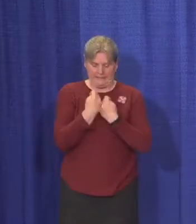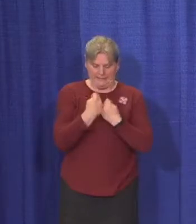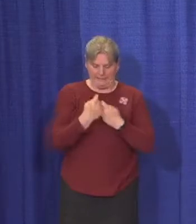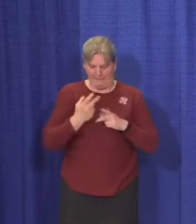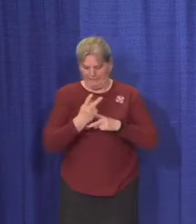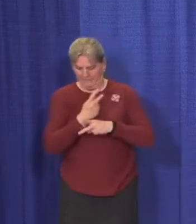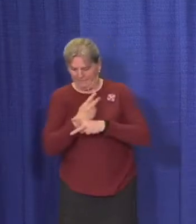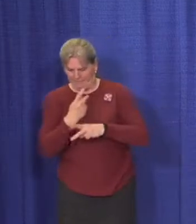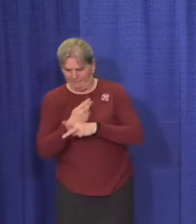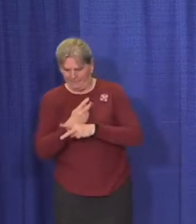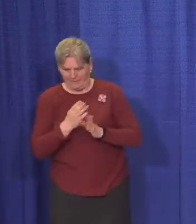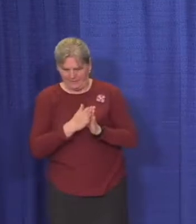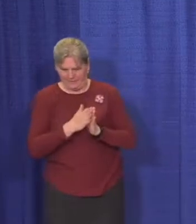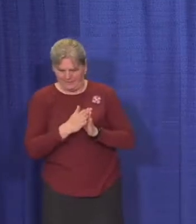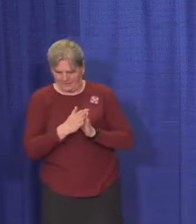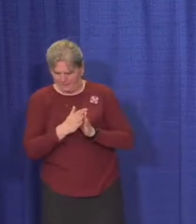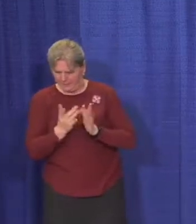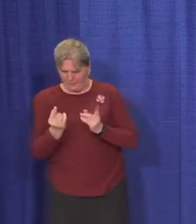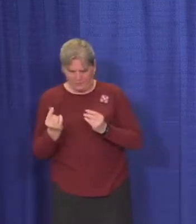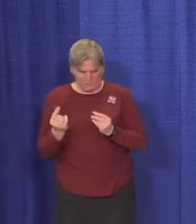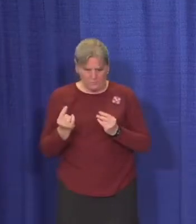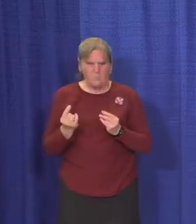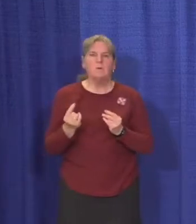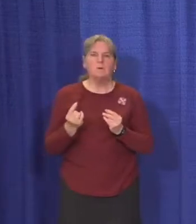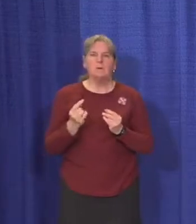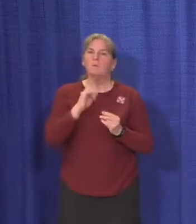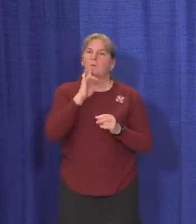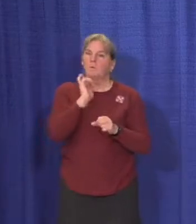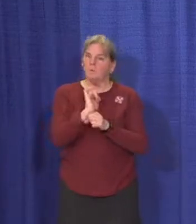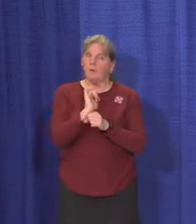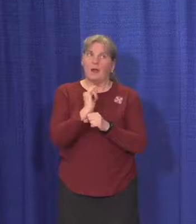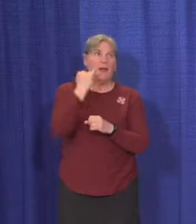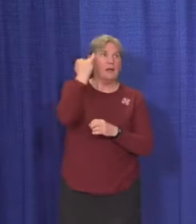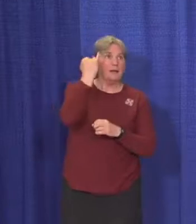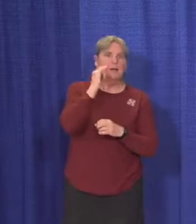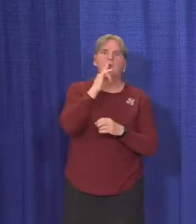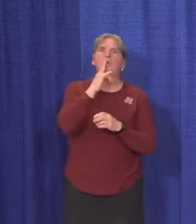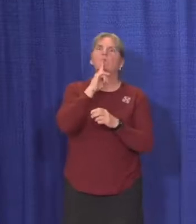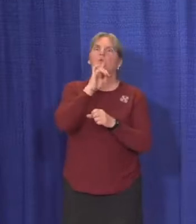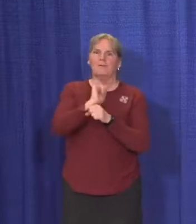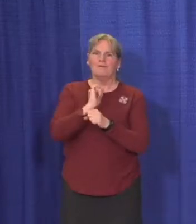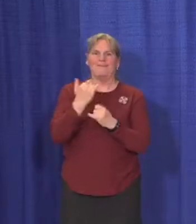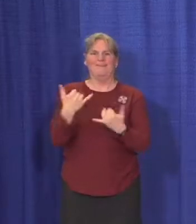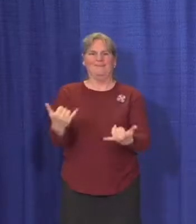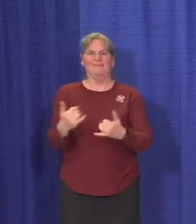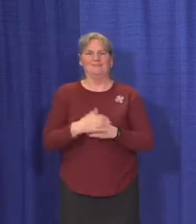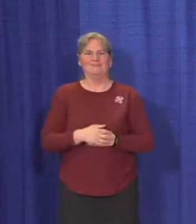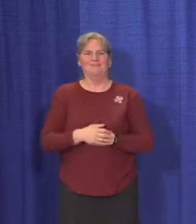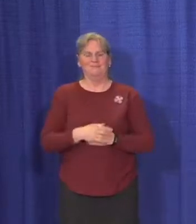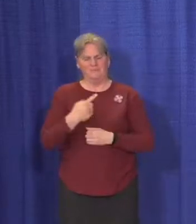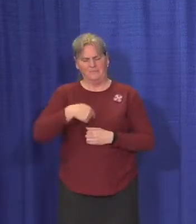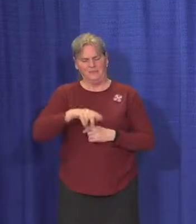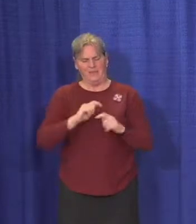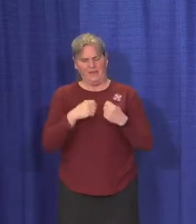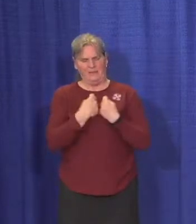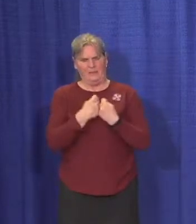has come through with making access for 12 to 17-year-old a reality.